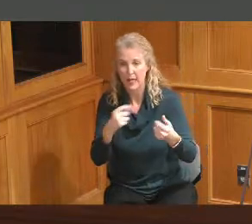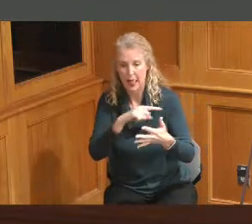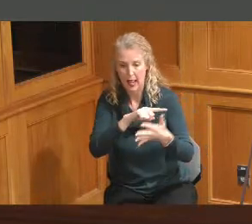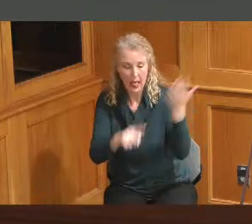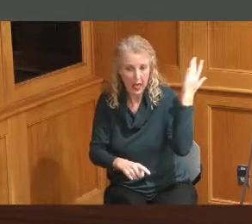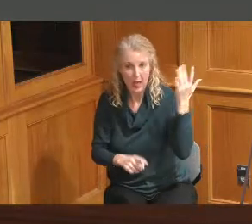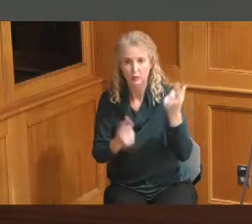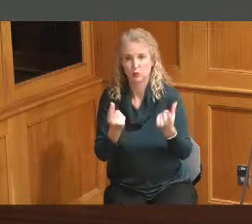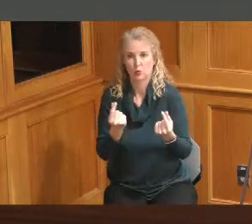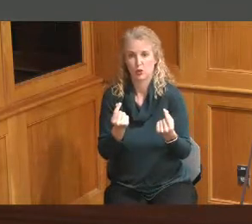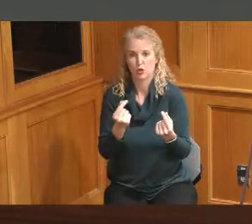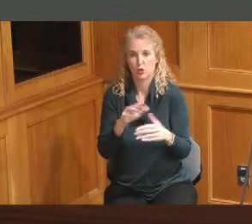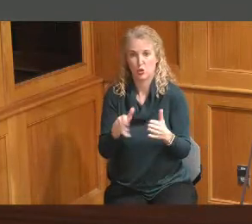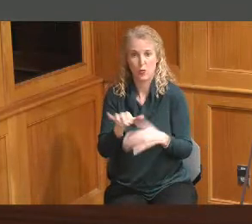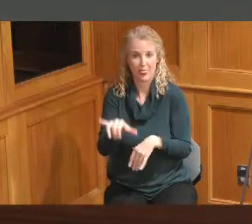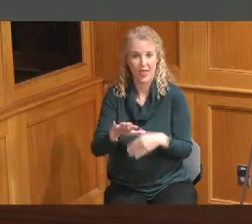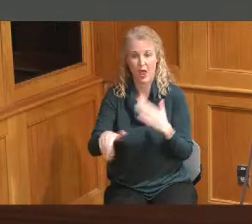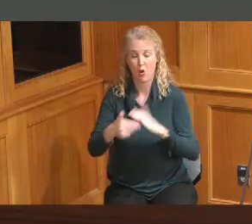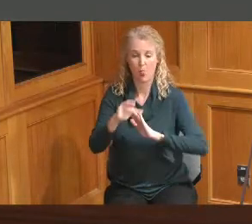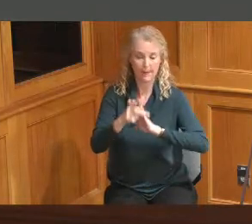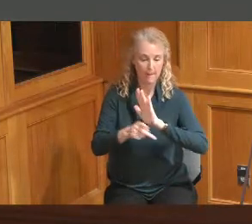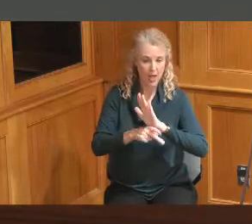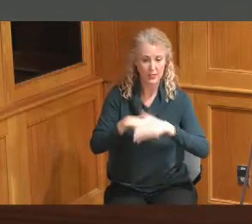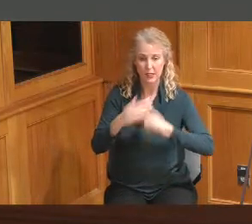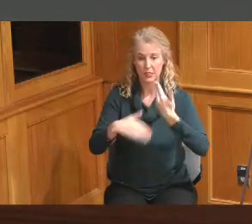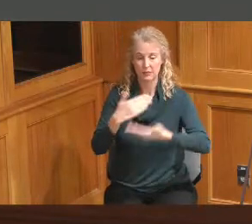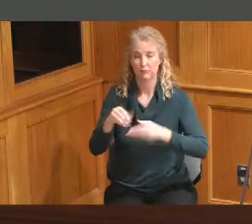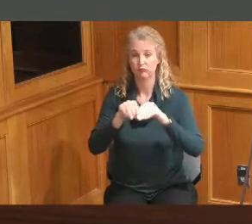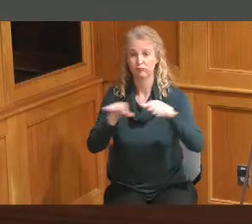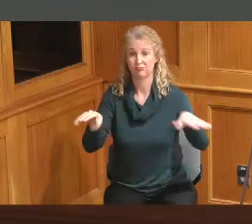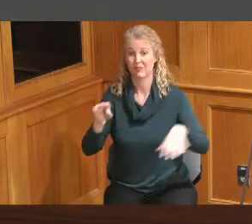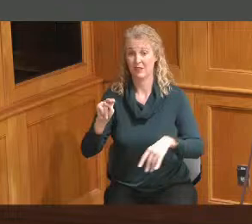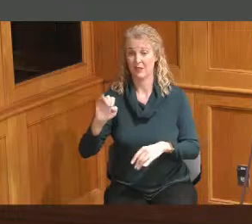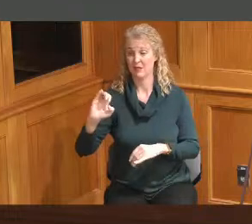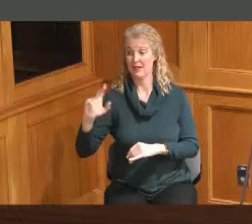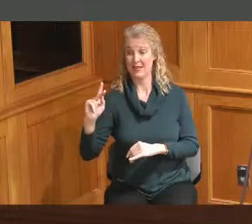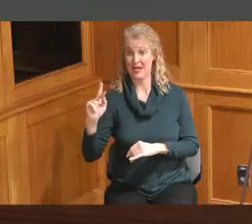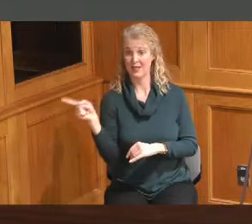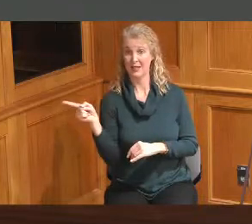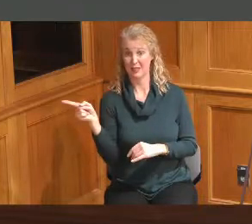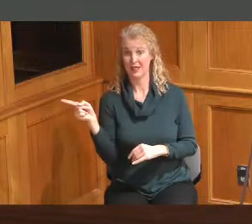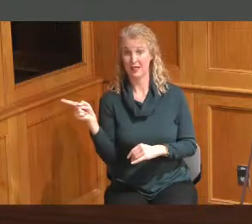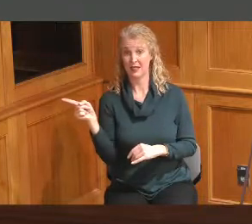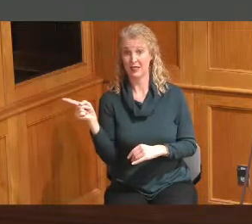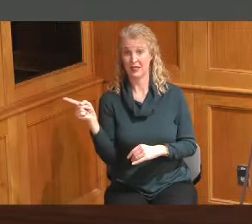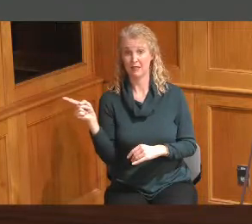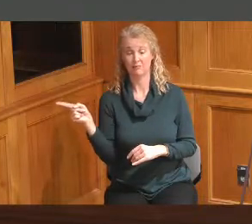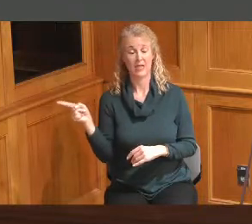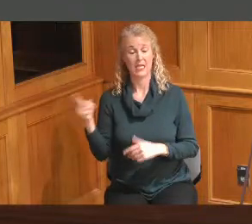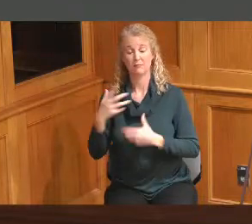implicates all of our policies and procedures Nick is a a trusted Confidant with all that